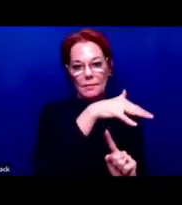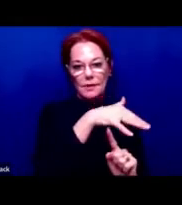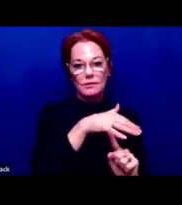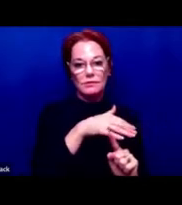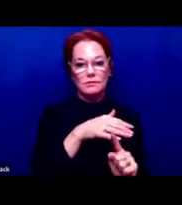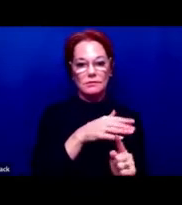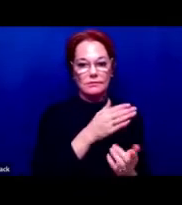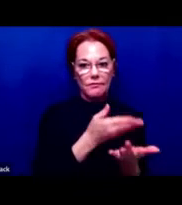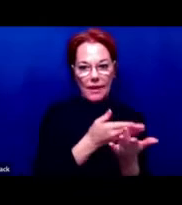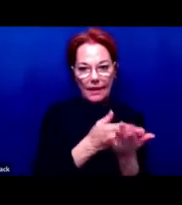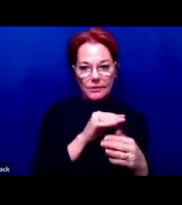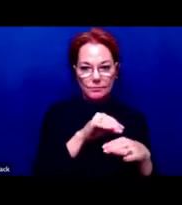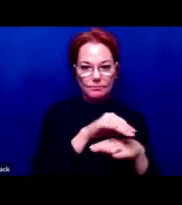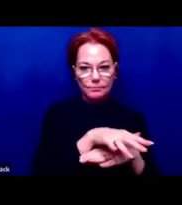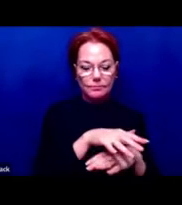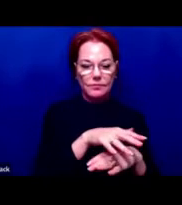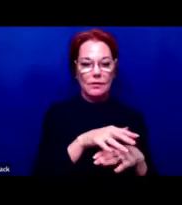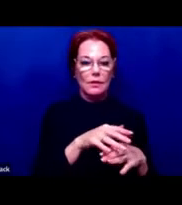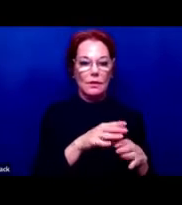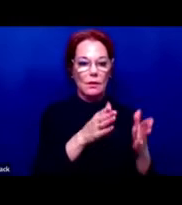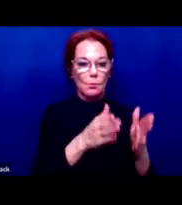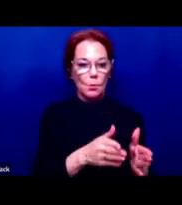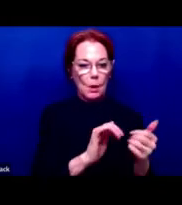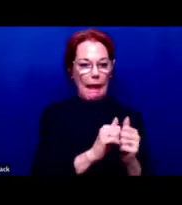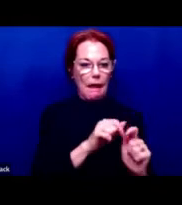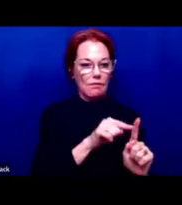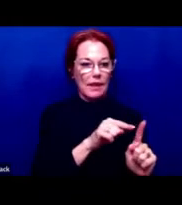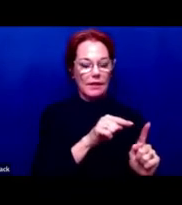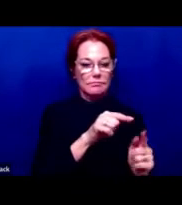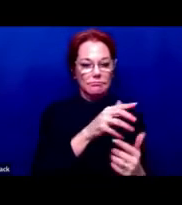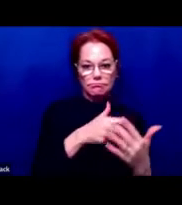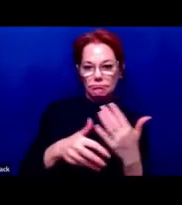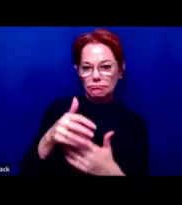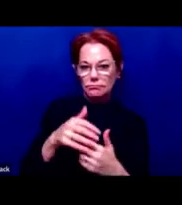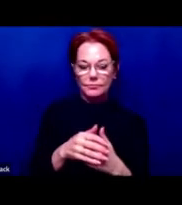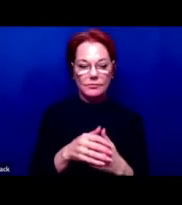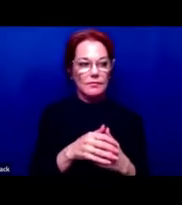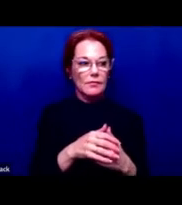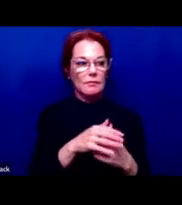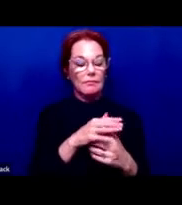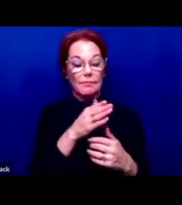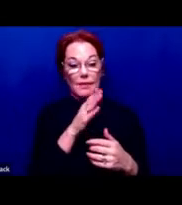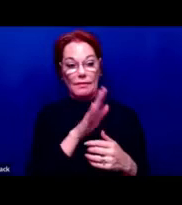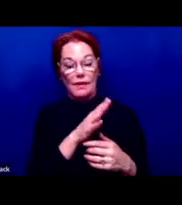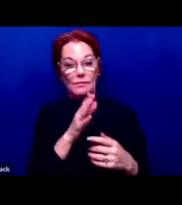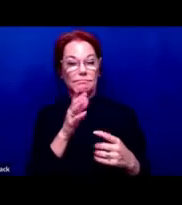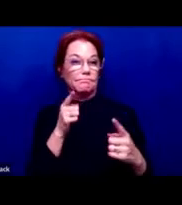play a role in how one engages, you know, their their trajectory and recovery after brain injury. They're in an engagement with